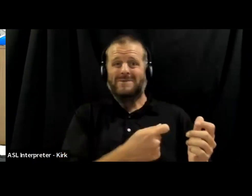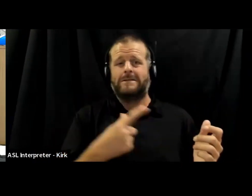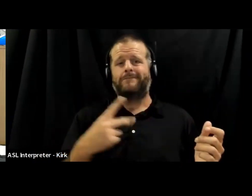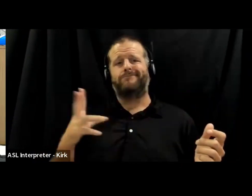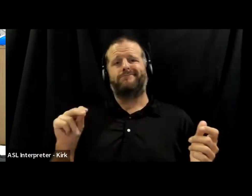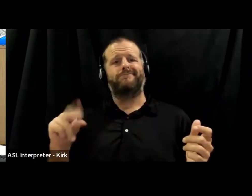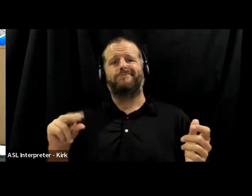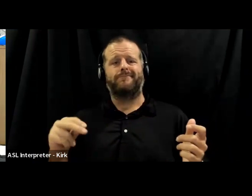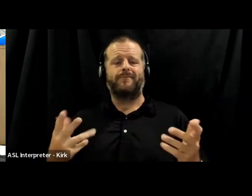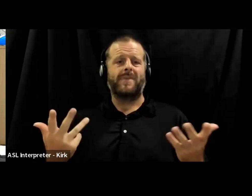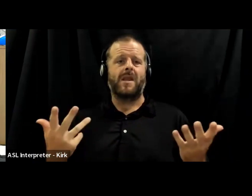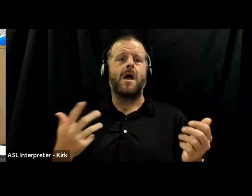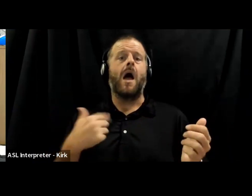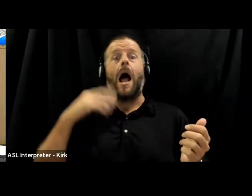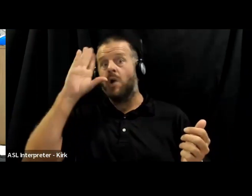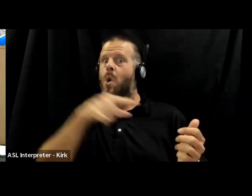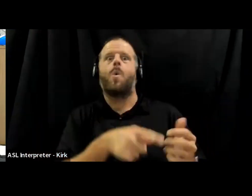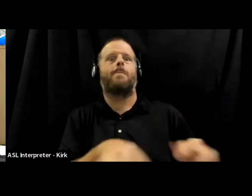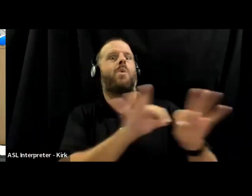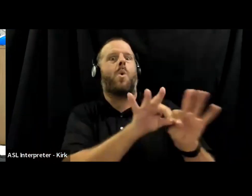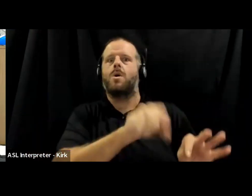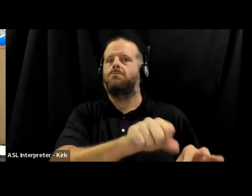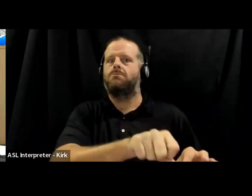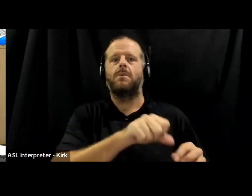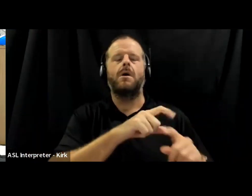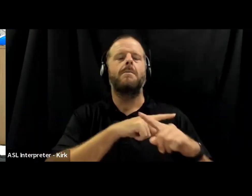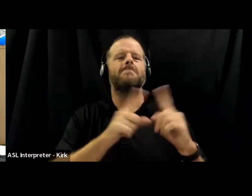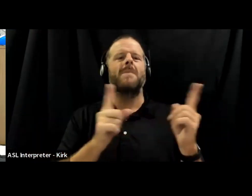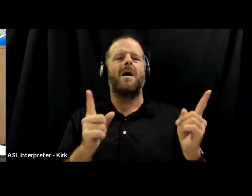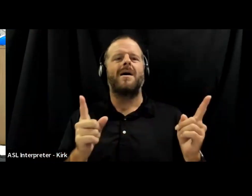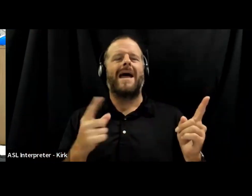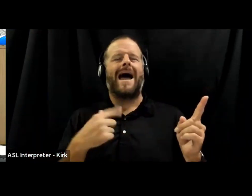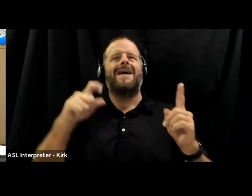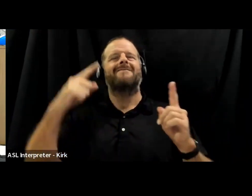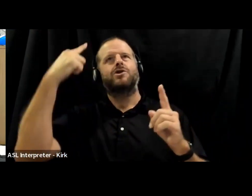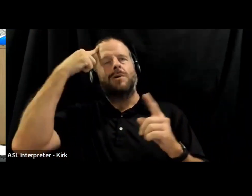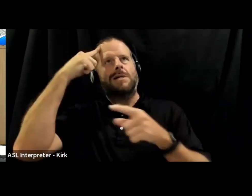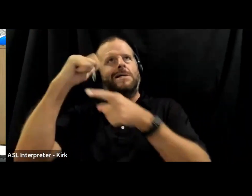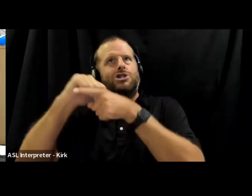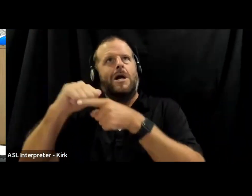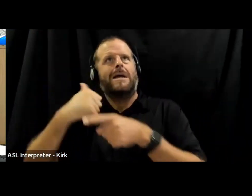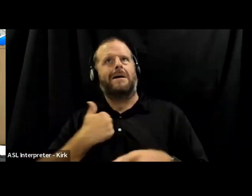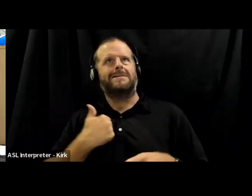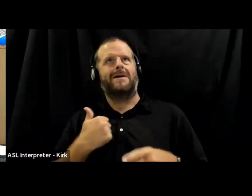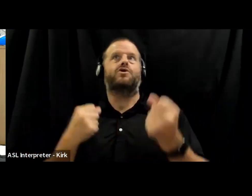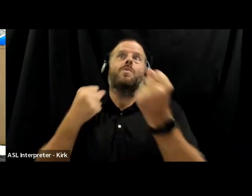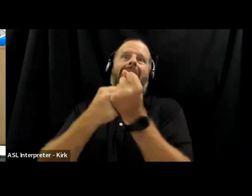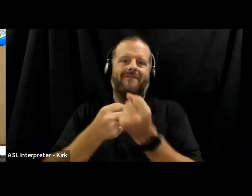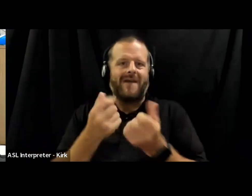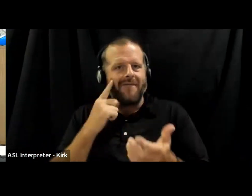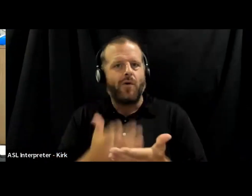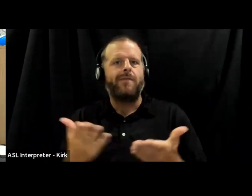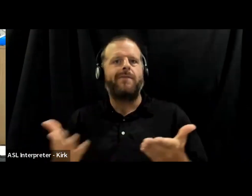I know how important it is. , so I always have to train myself to advocate for things and to, to speak